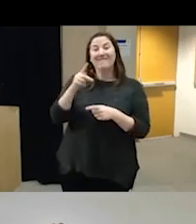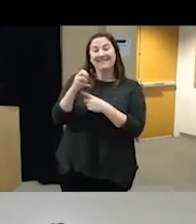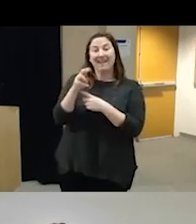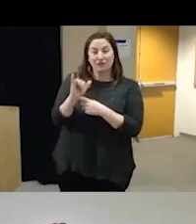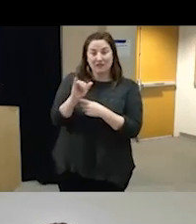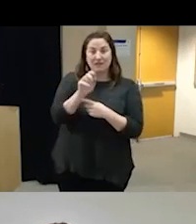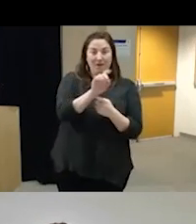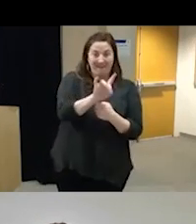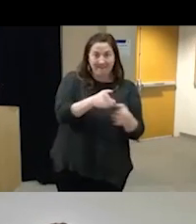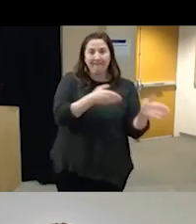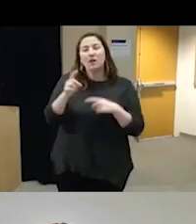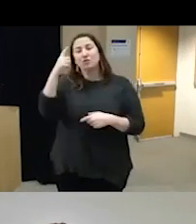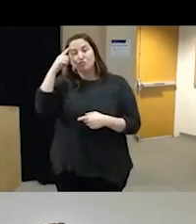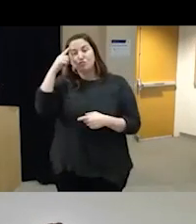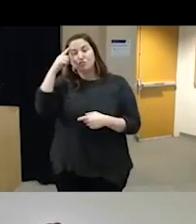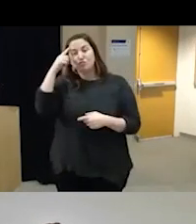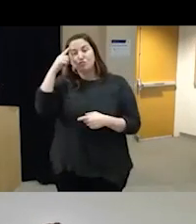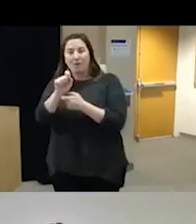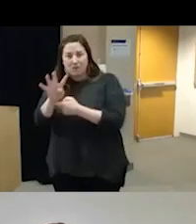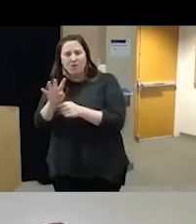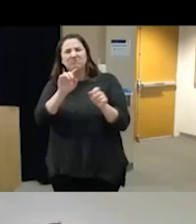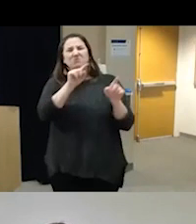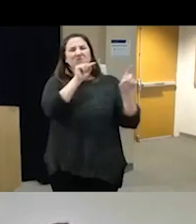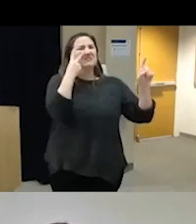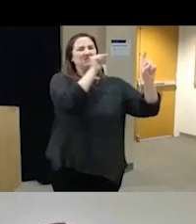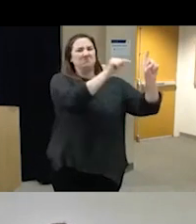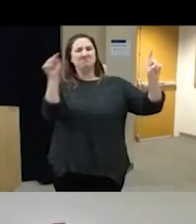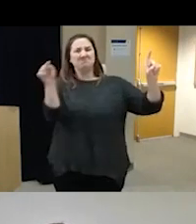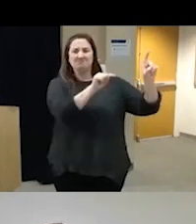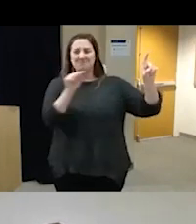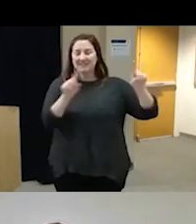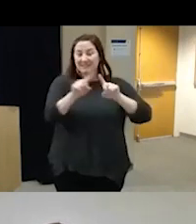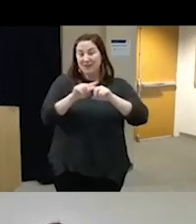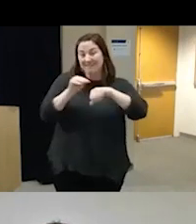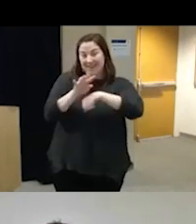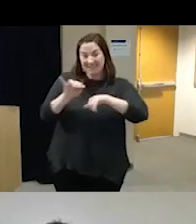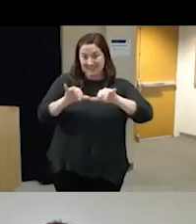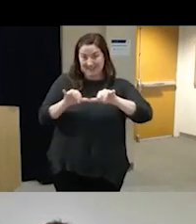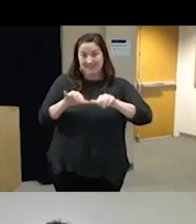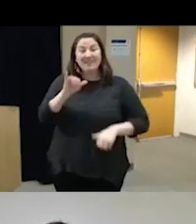neurochemistry point four. So overall the CNS differences between people's schizophrenia